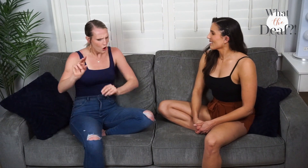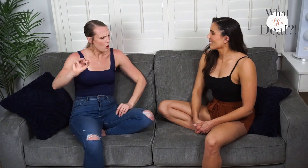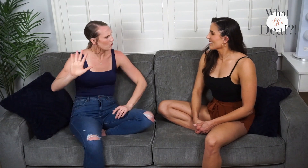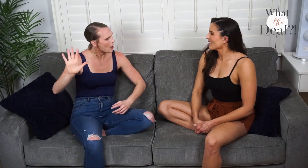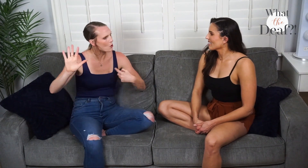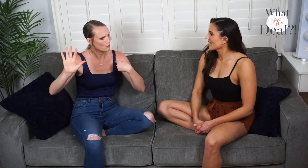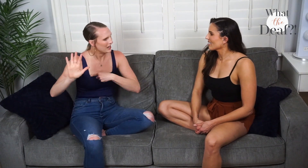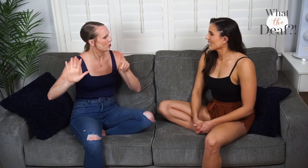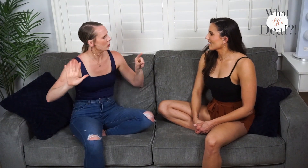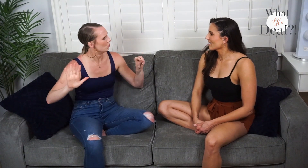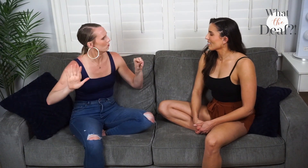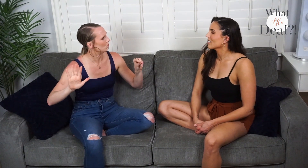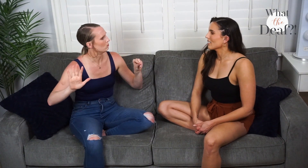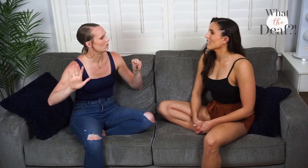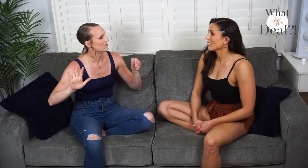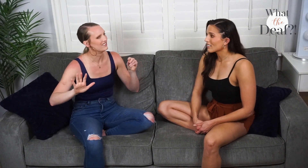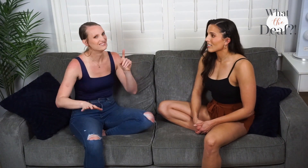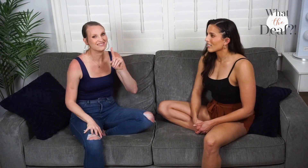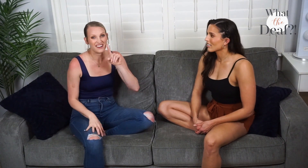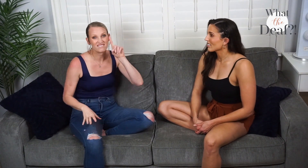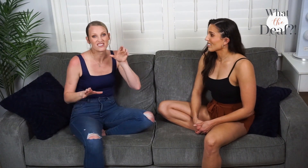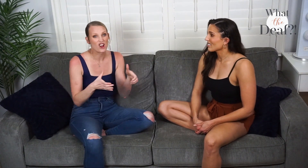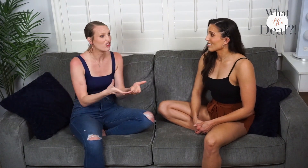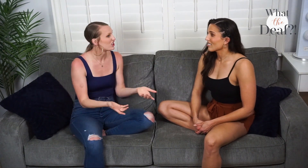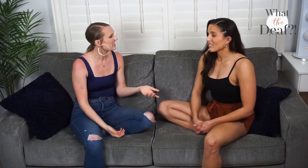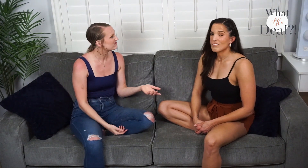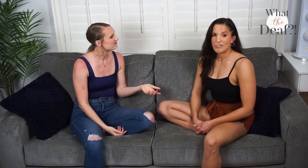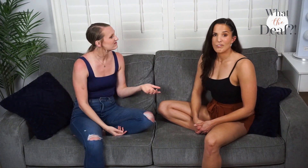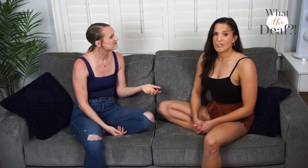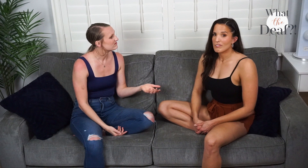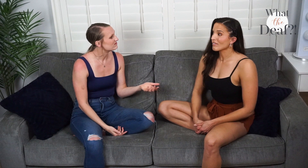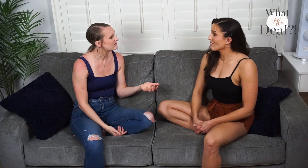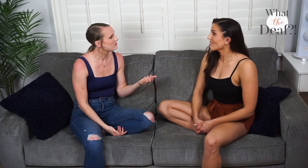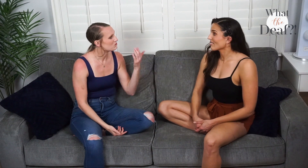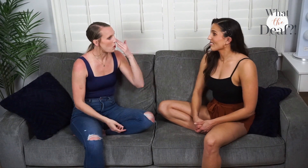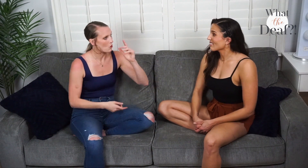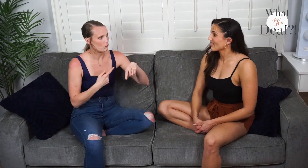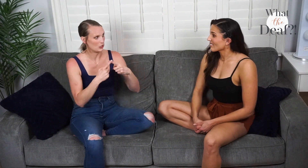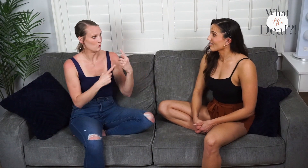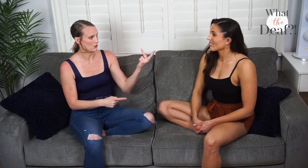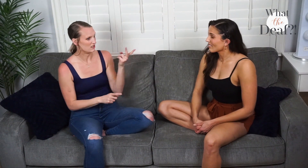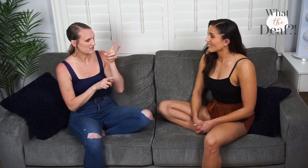I'm like, no, we do, we are able to do that, but at deaf gatherings. When you and I go